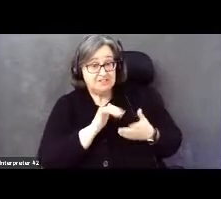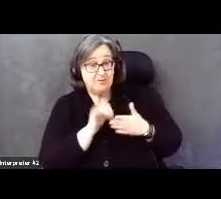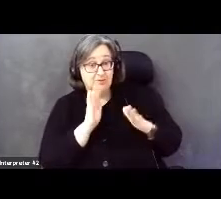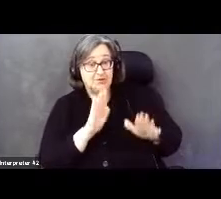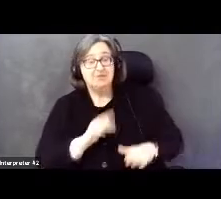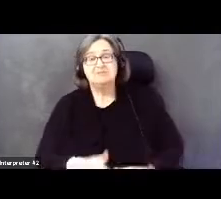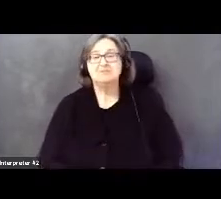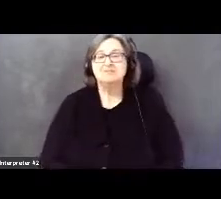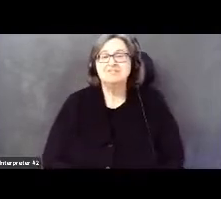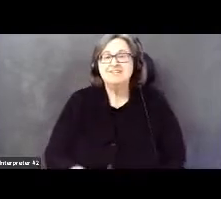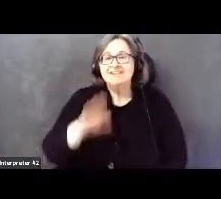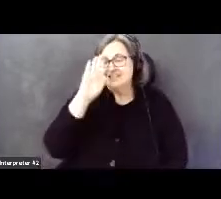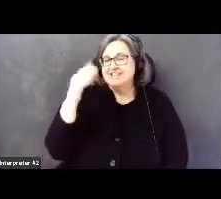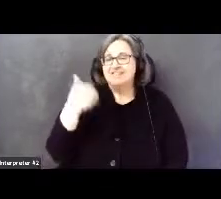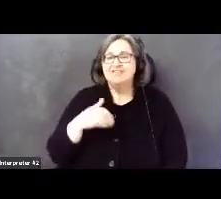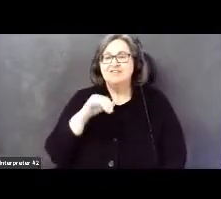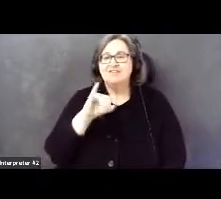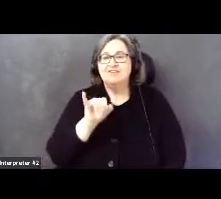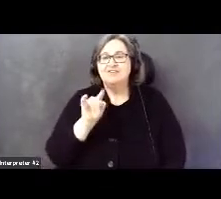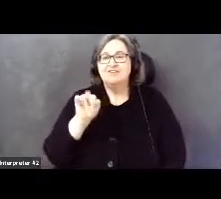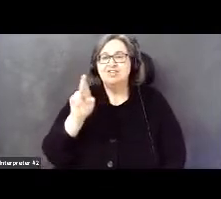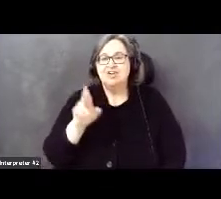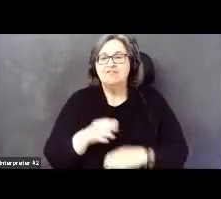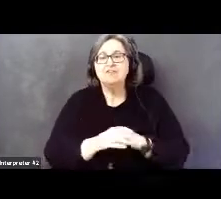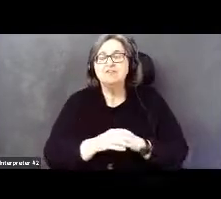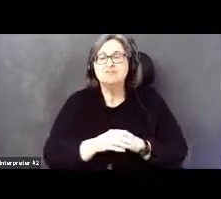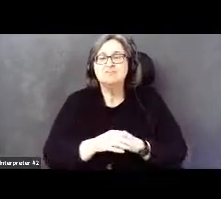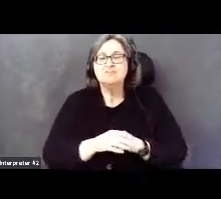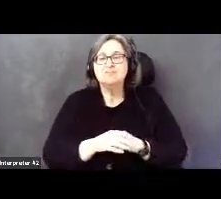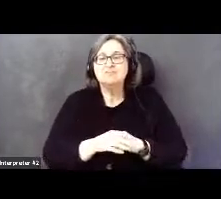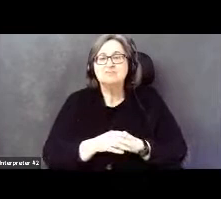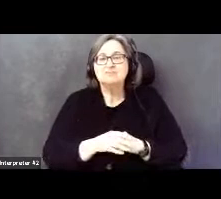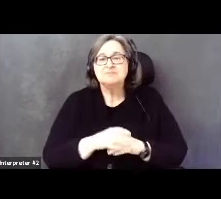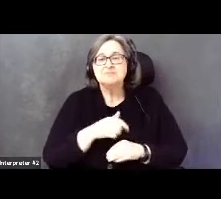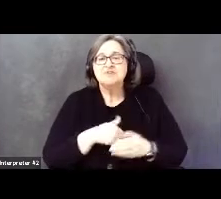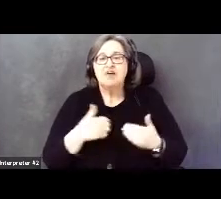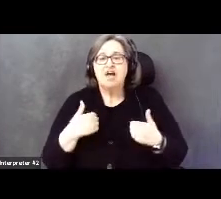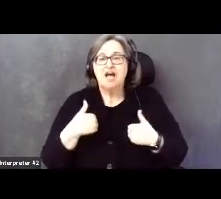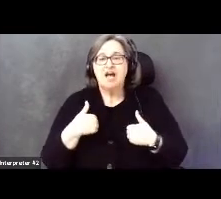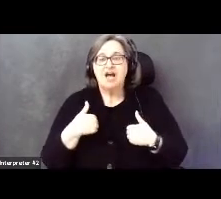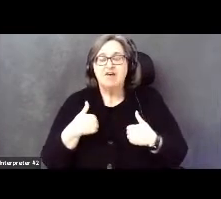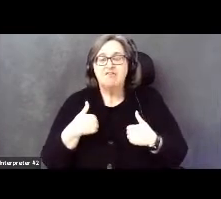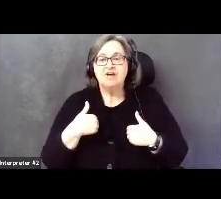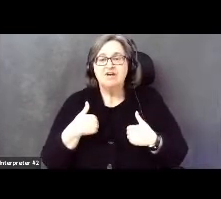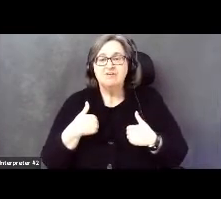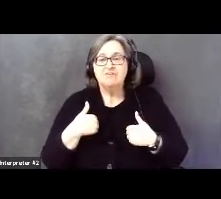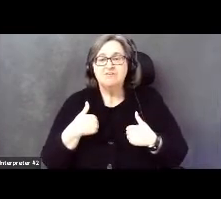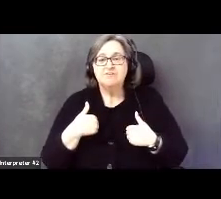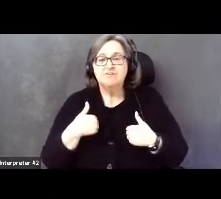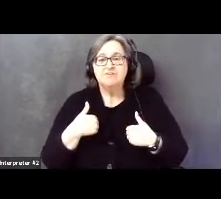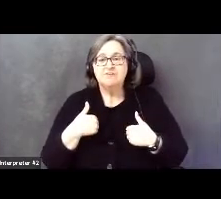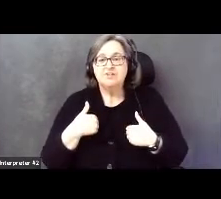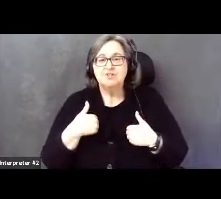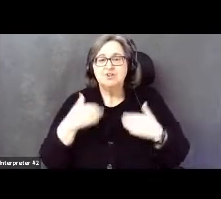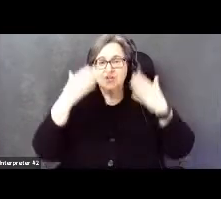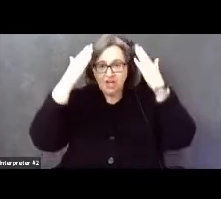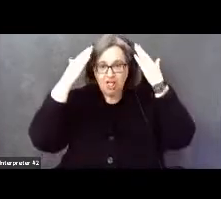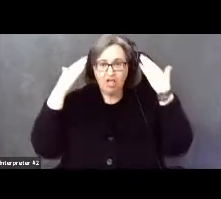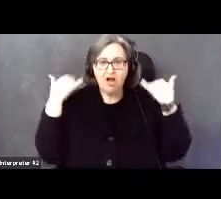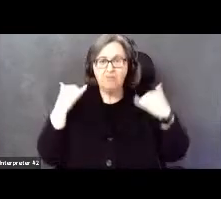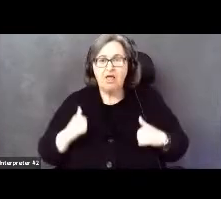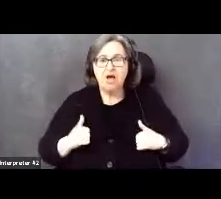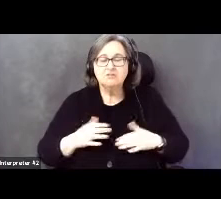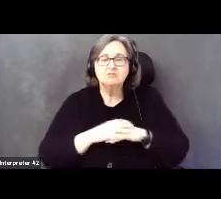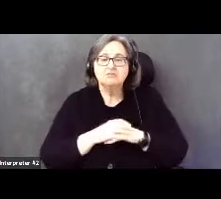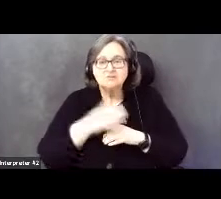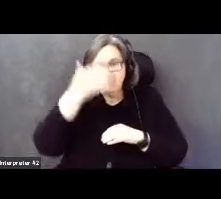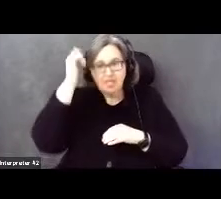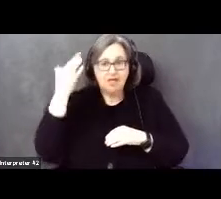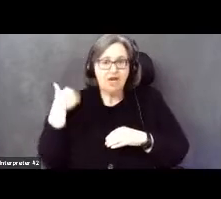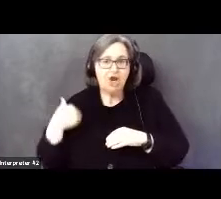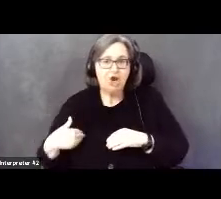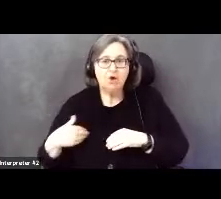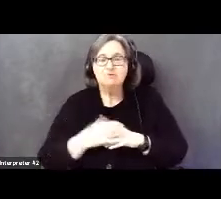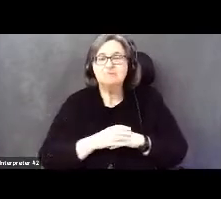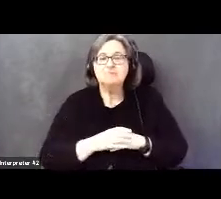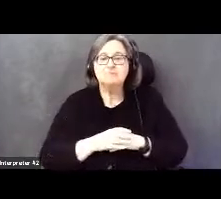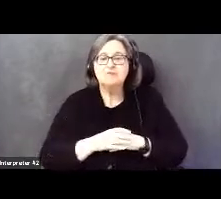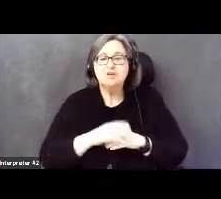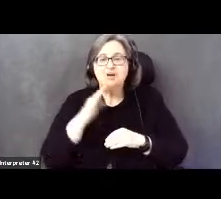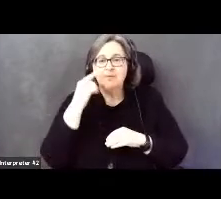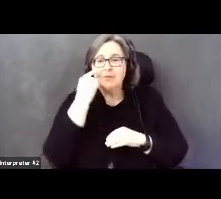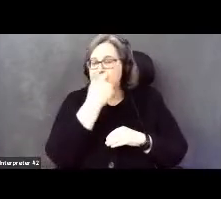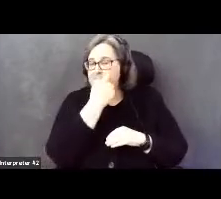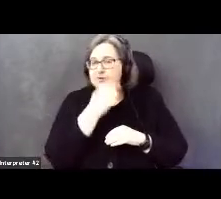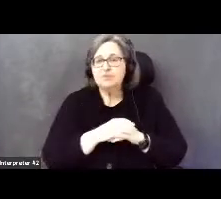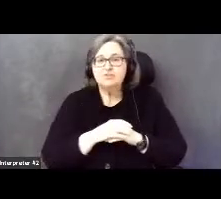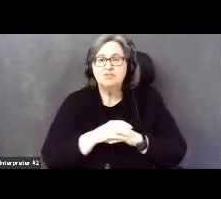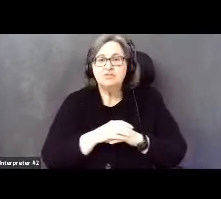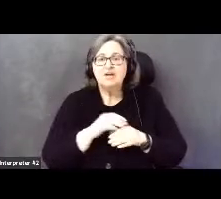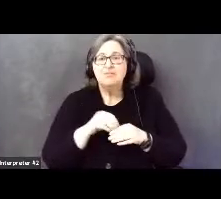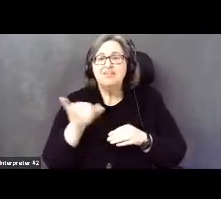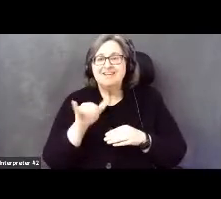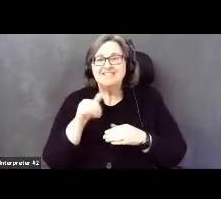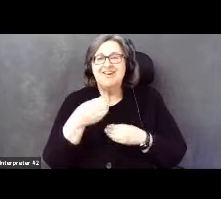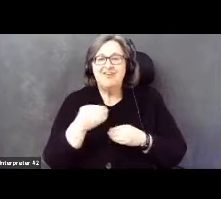Hi. My name is Jennifer. I have long, blond hair. Blue eyes. I'm in the same office with